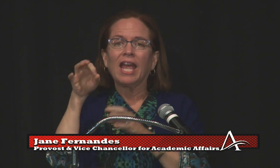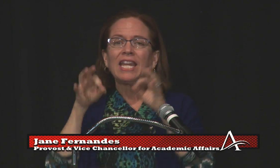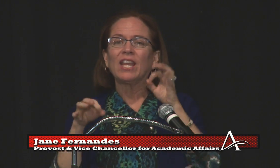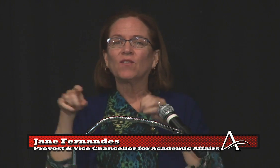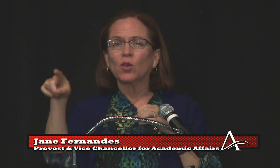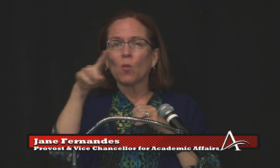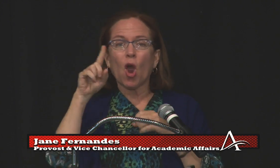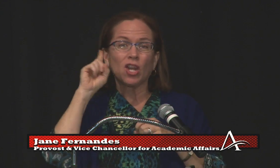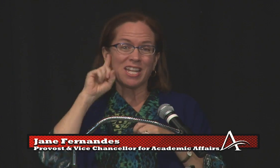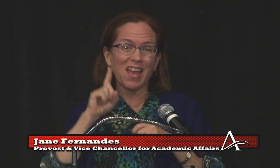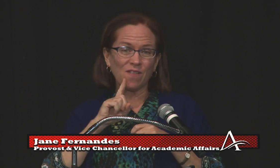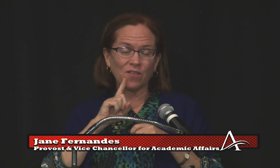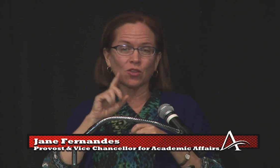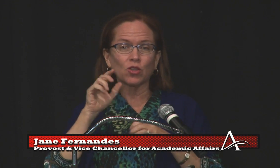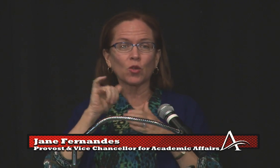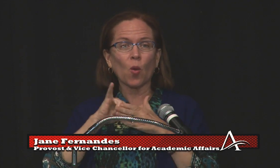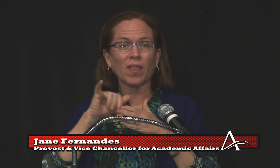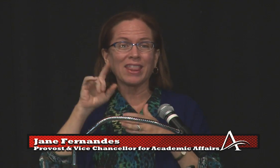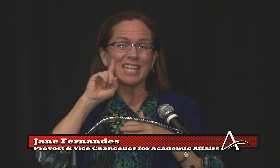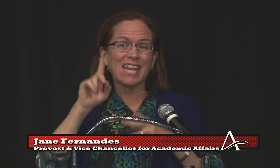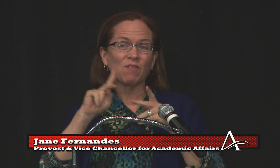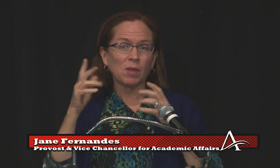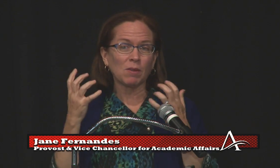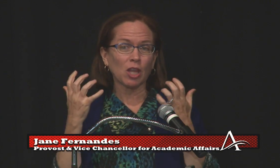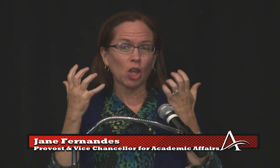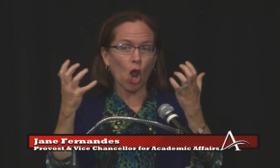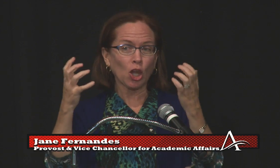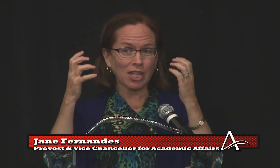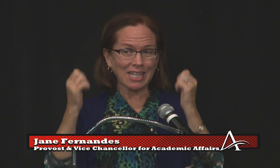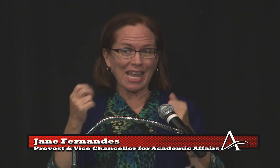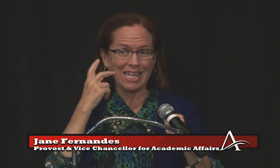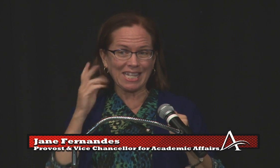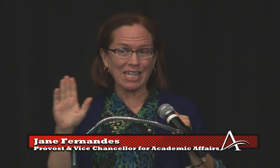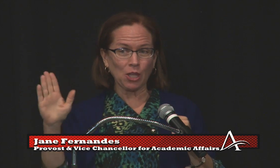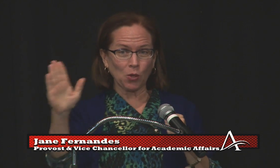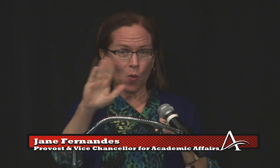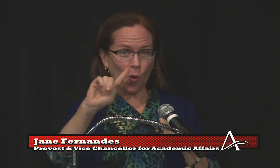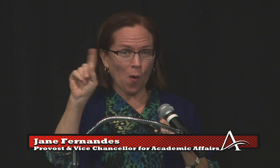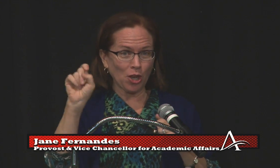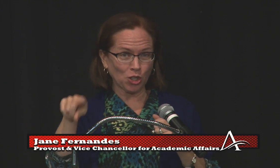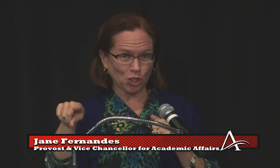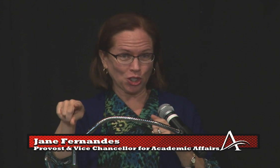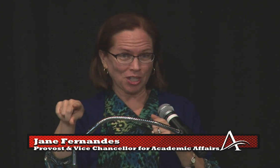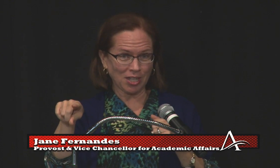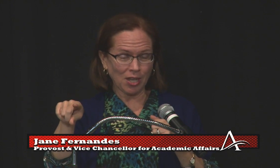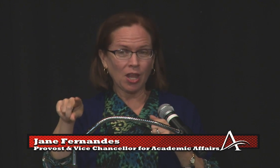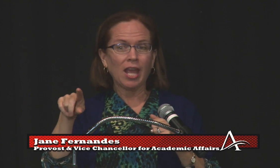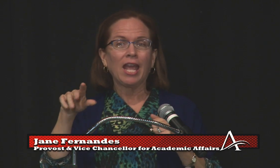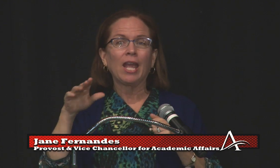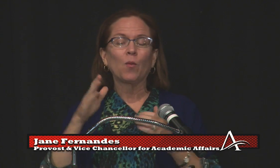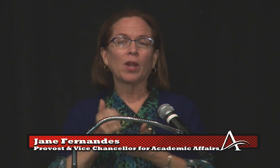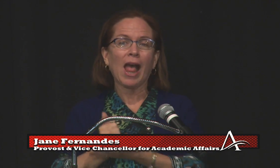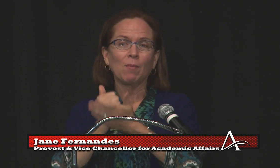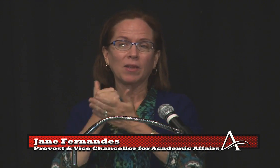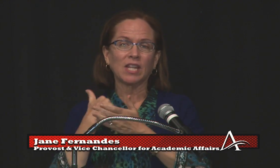If you are deaf, so that the deaf people in the audience can see your question, it would help us if you